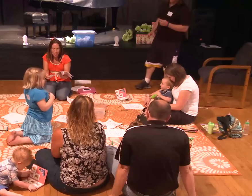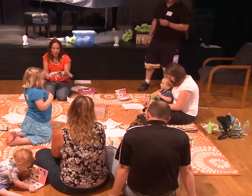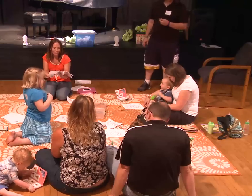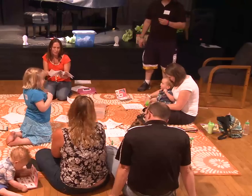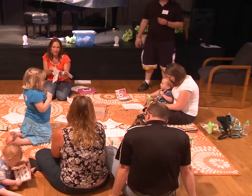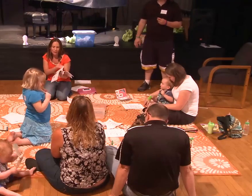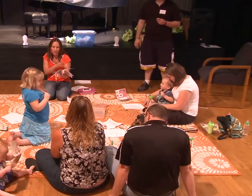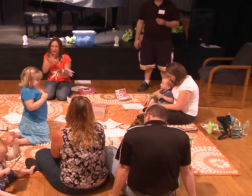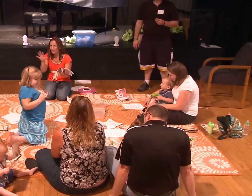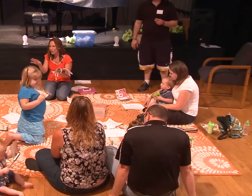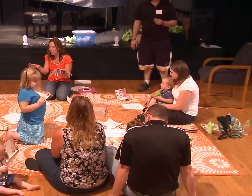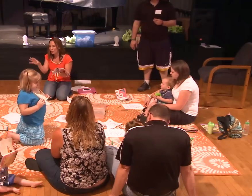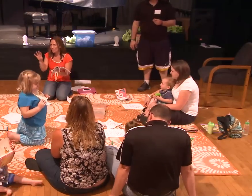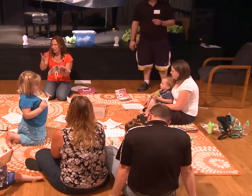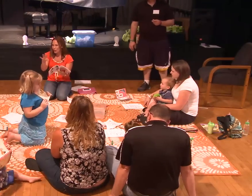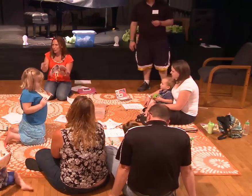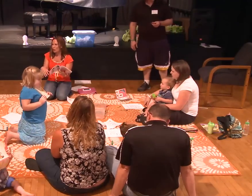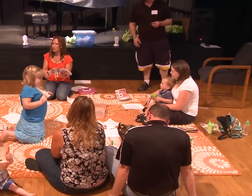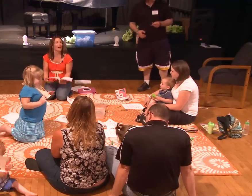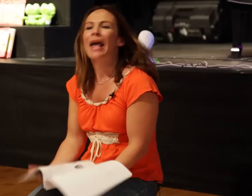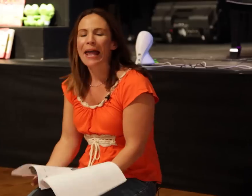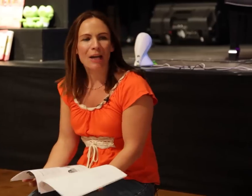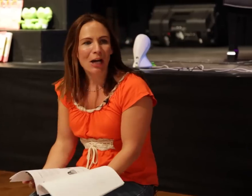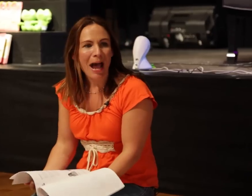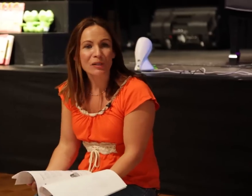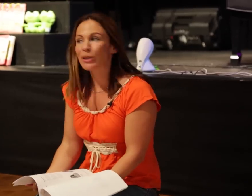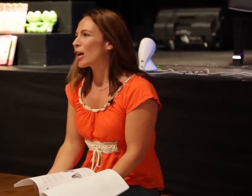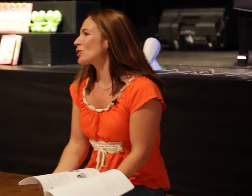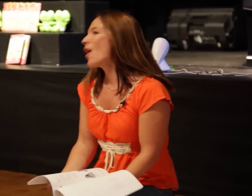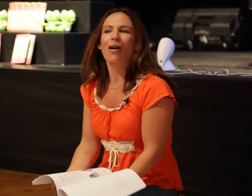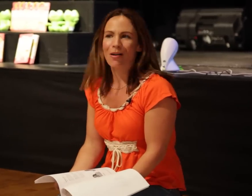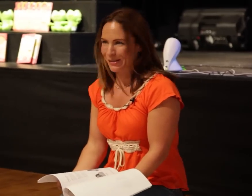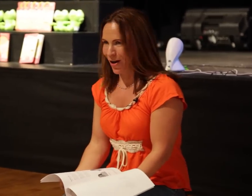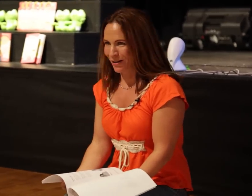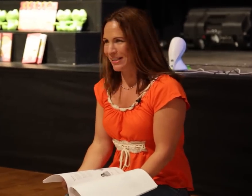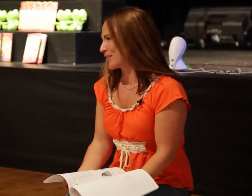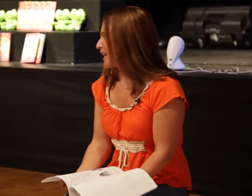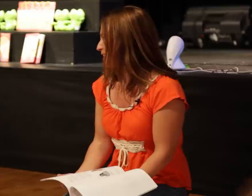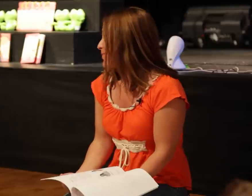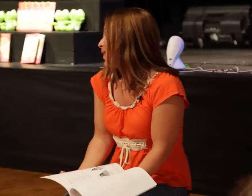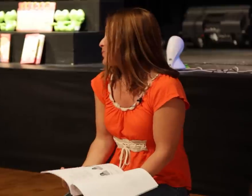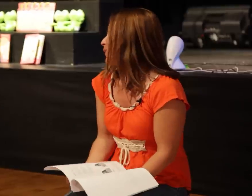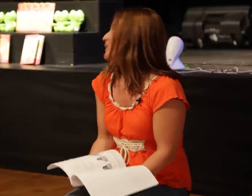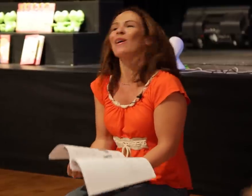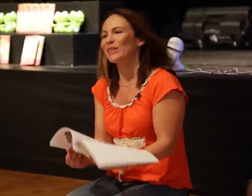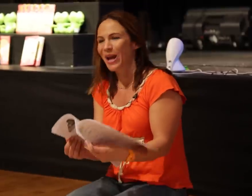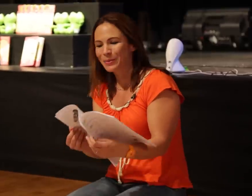More from just other songs that you can change the words. In our house we change all the songs of Signing Time all the words all the time